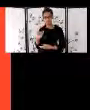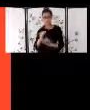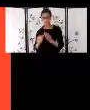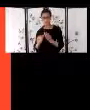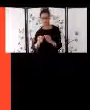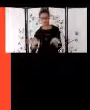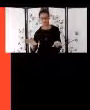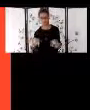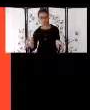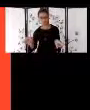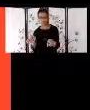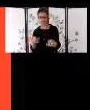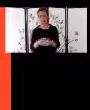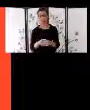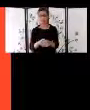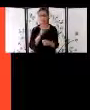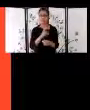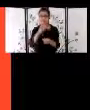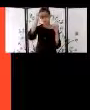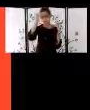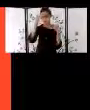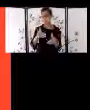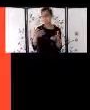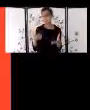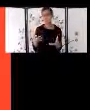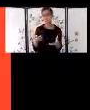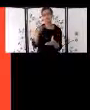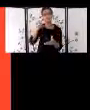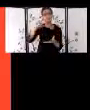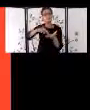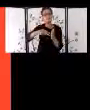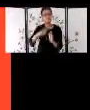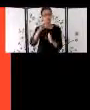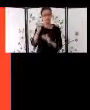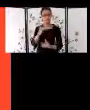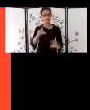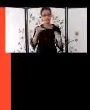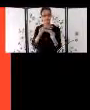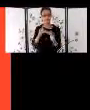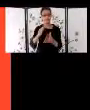the purpose of the equity priority groups? Calgary Arts Development acknowledges that